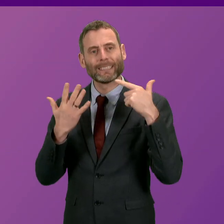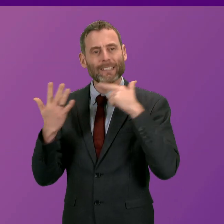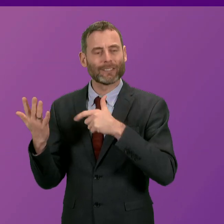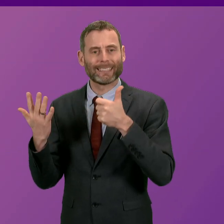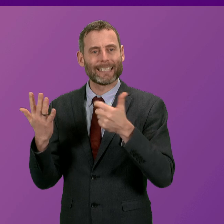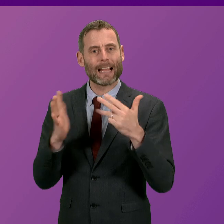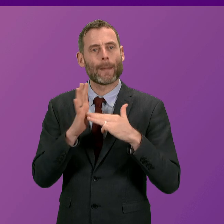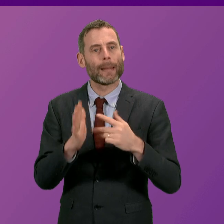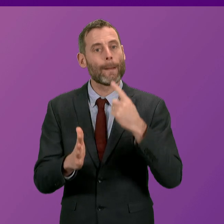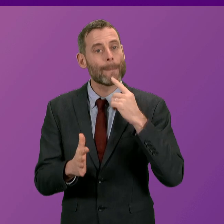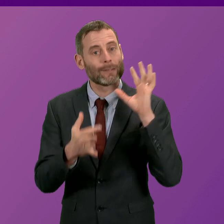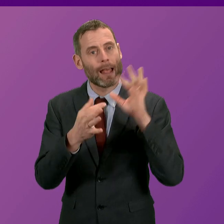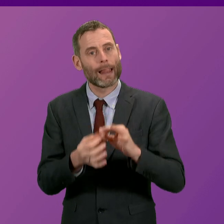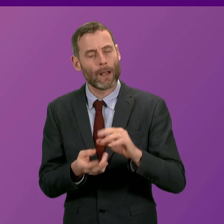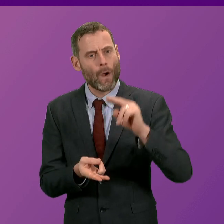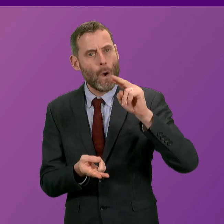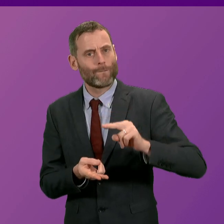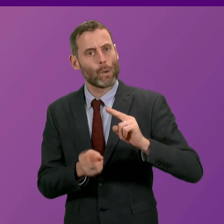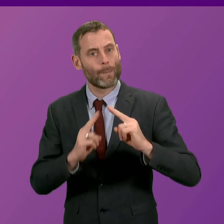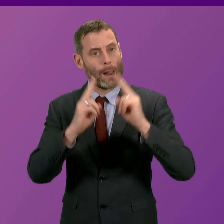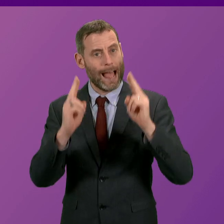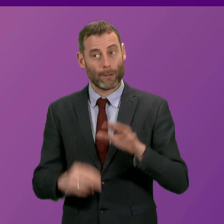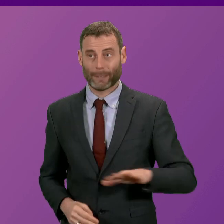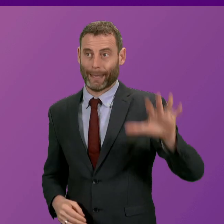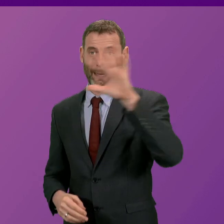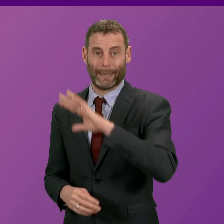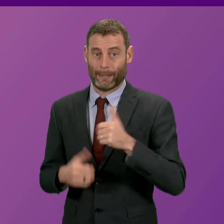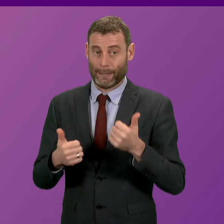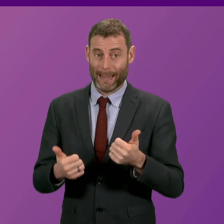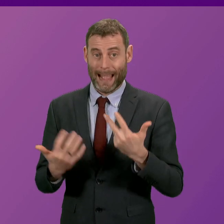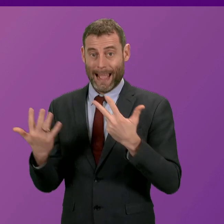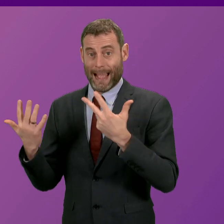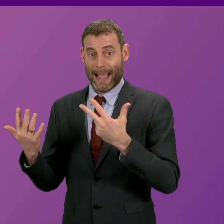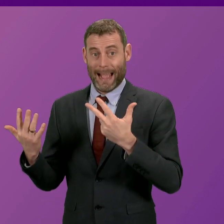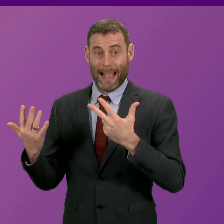for affordable housing, which will deliver 8,000 new homes for social rent,